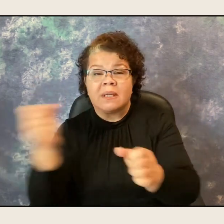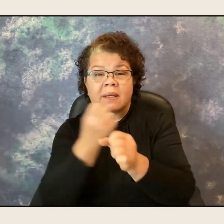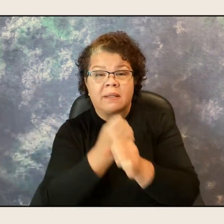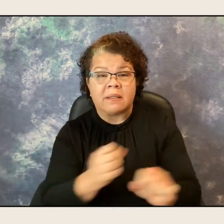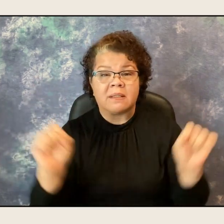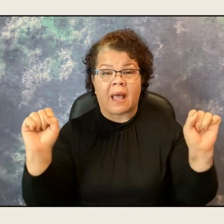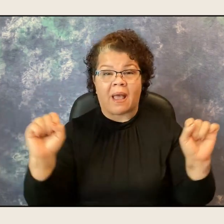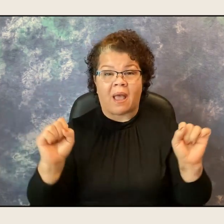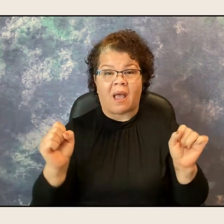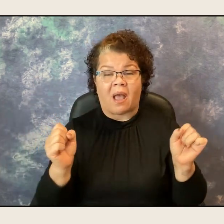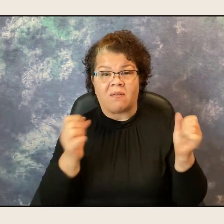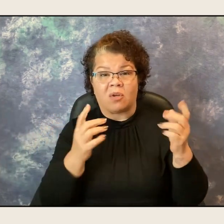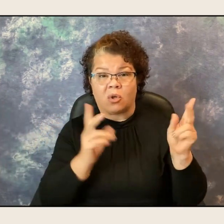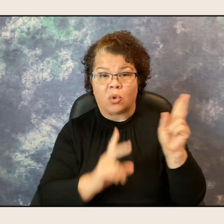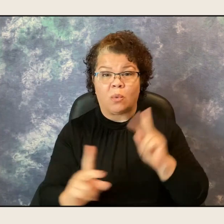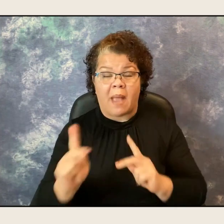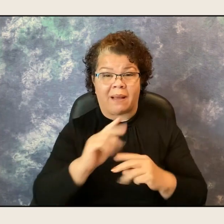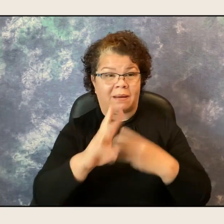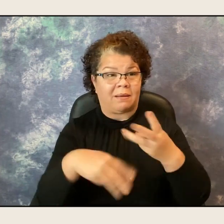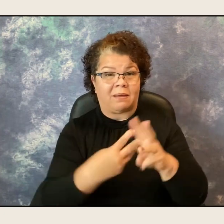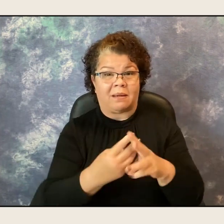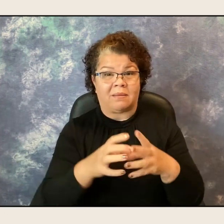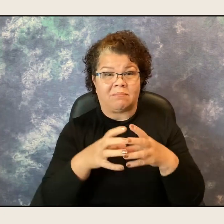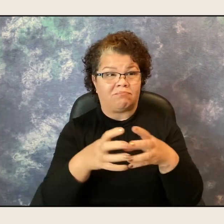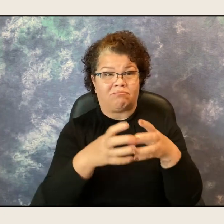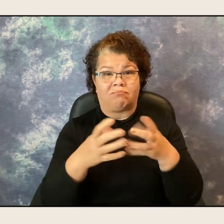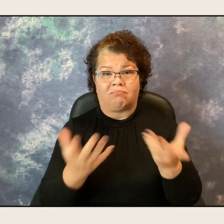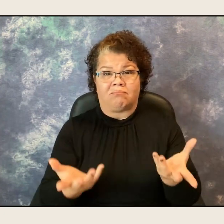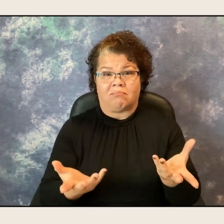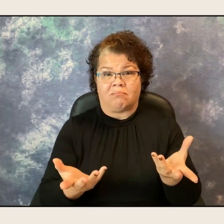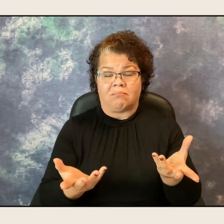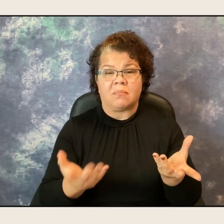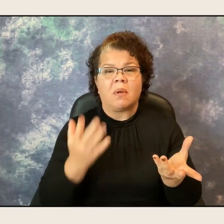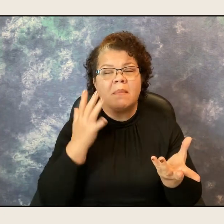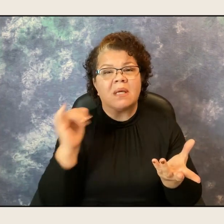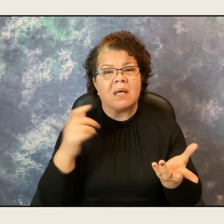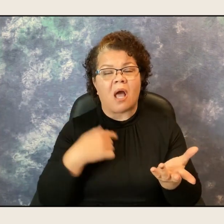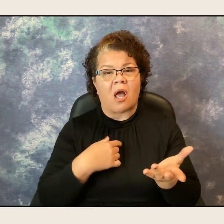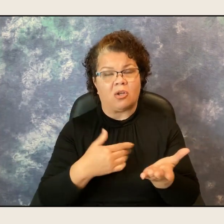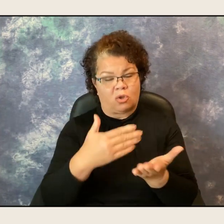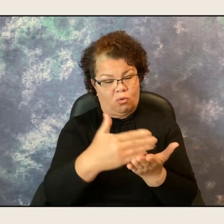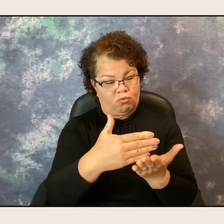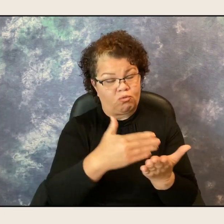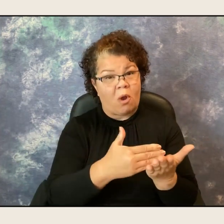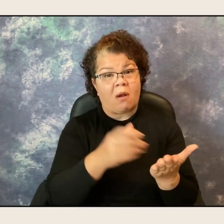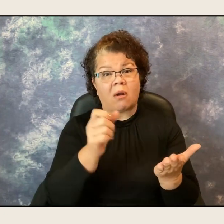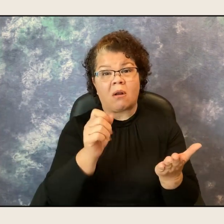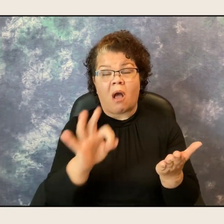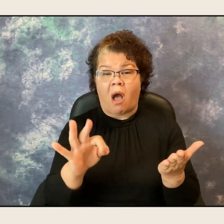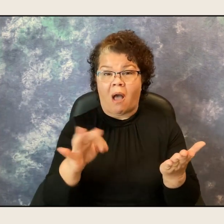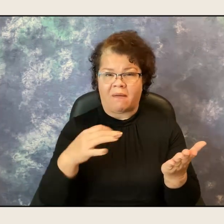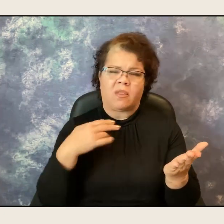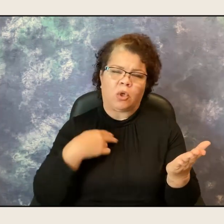Because, the record of extinctions, the human record has been terrible